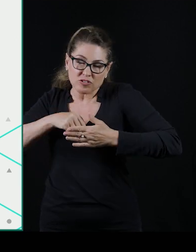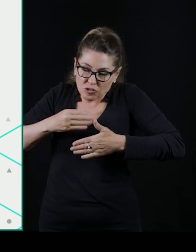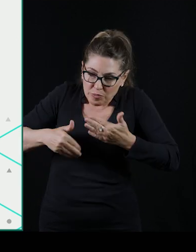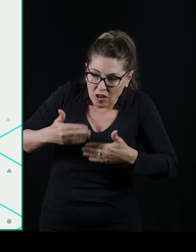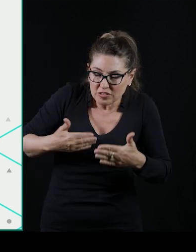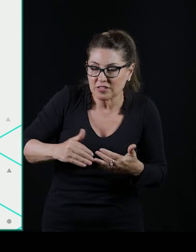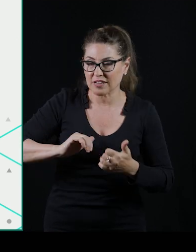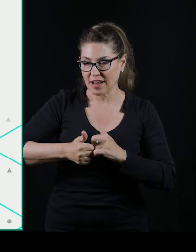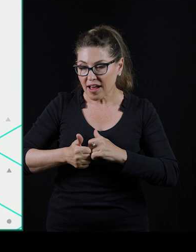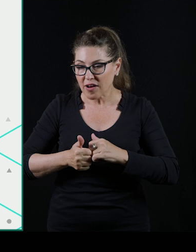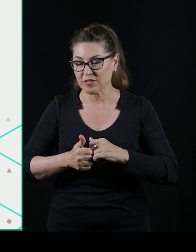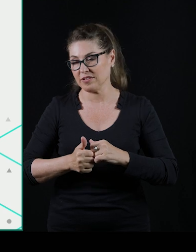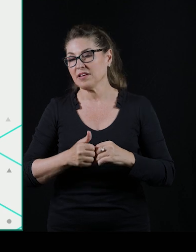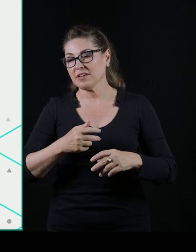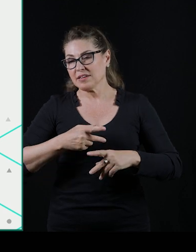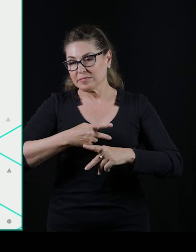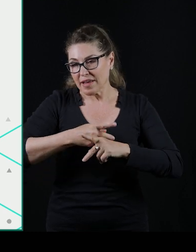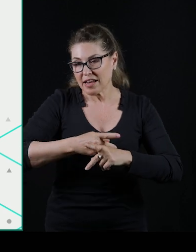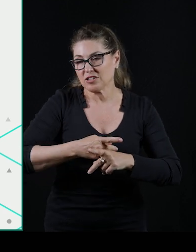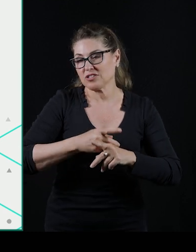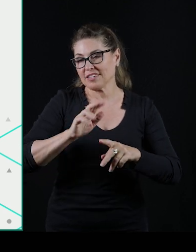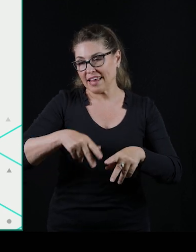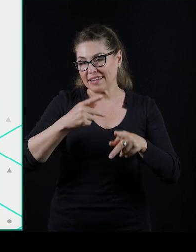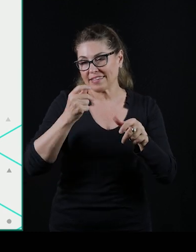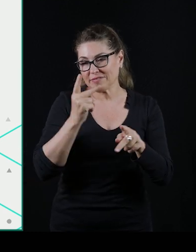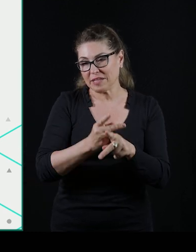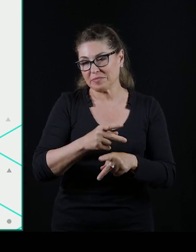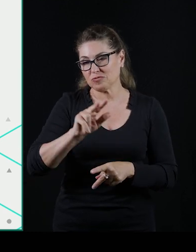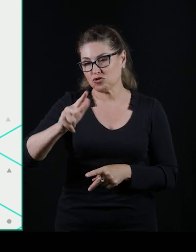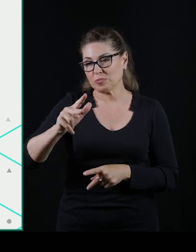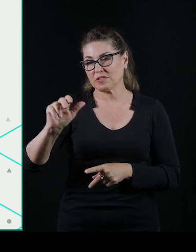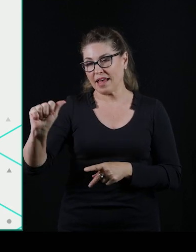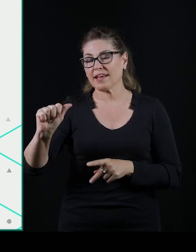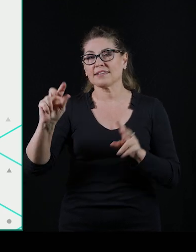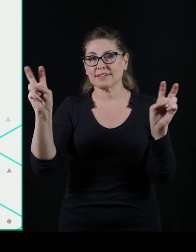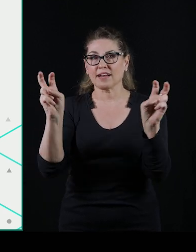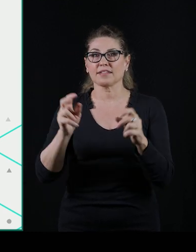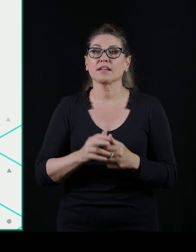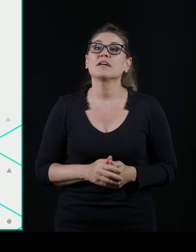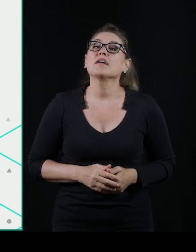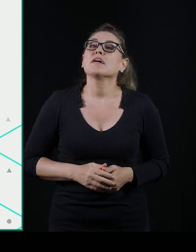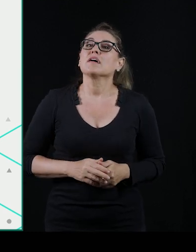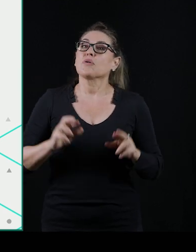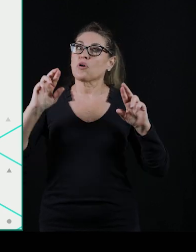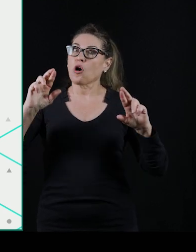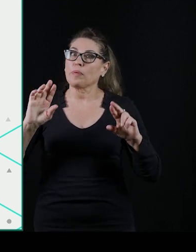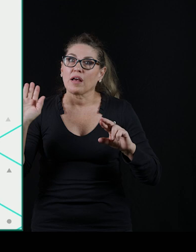and understand how to manage the needs of a AAA title. Now, the hope is that all of that work we did and all of that pain